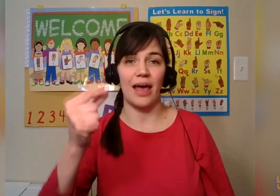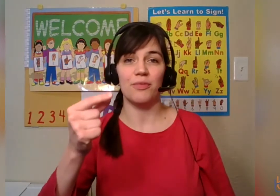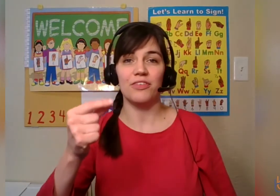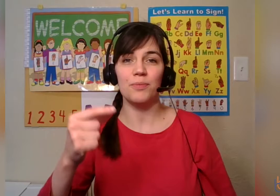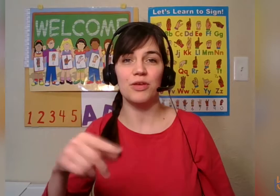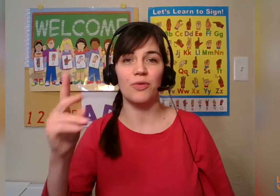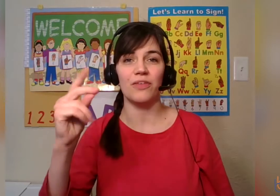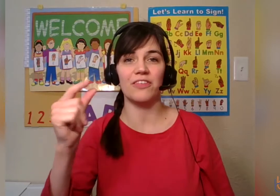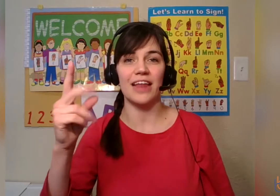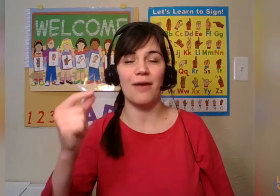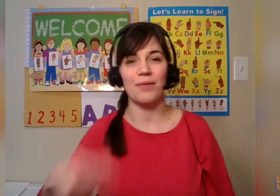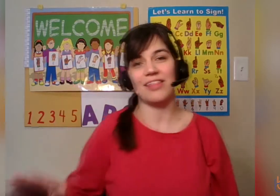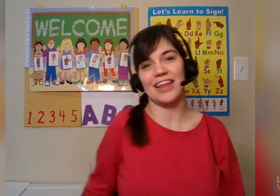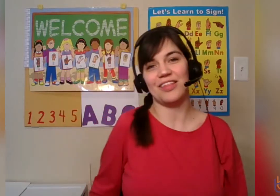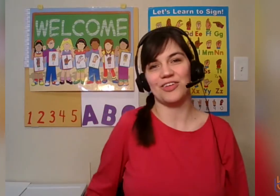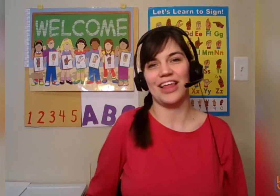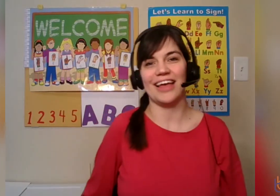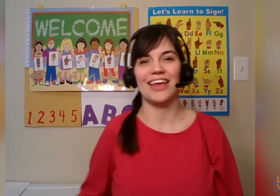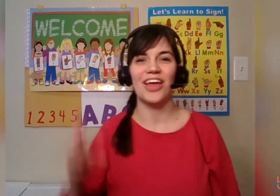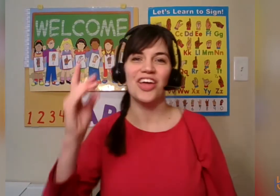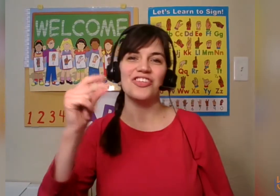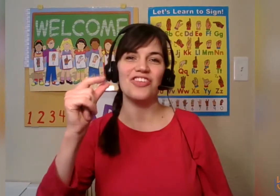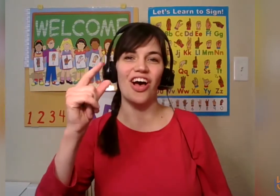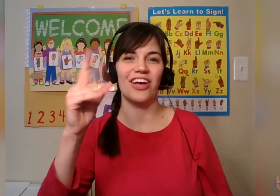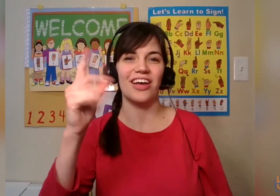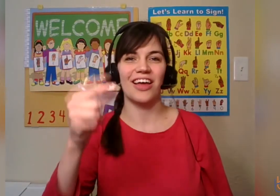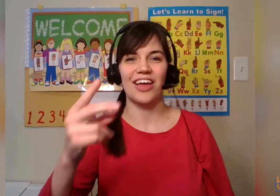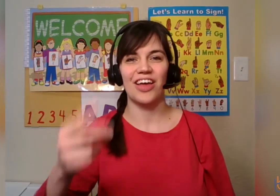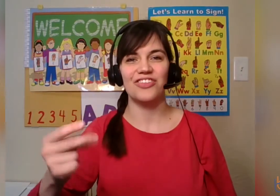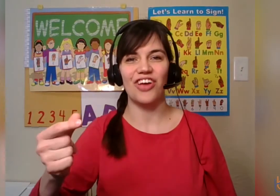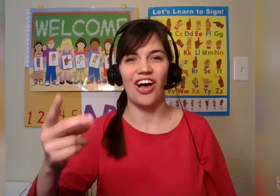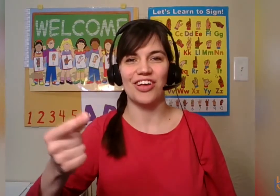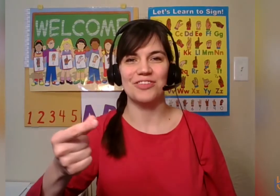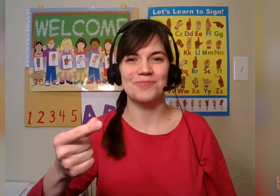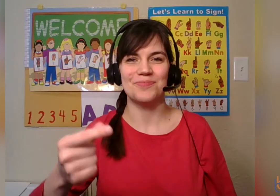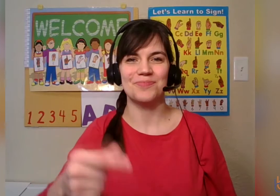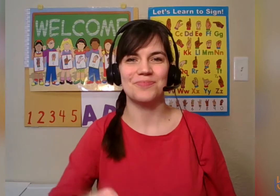Some people will snap and then hit their leg. Dog. Dog.